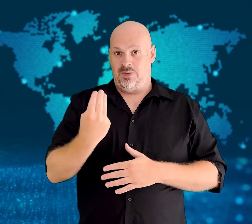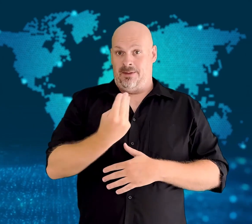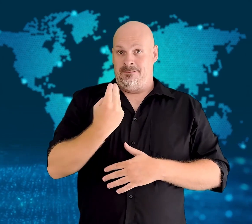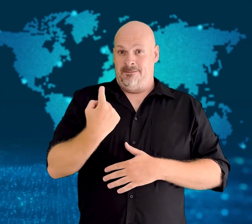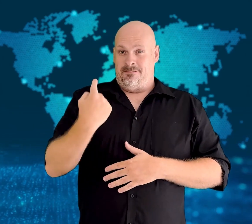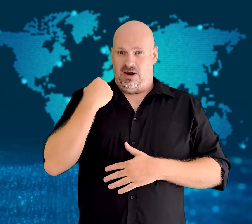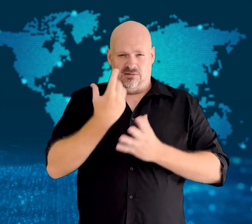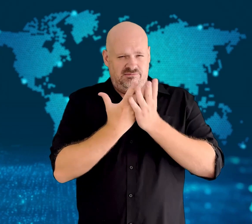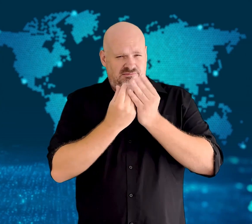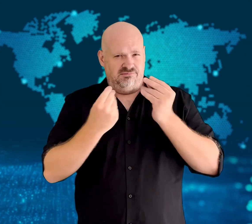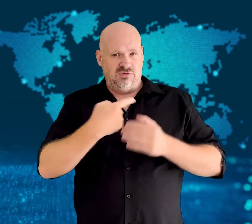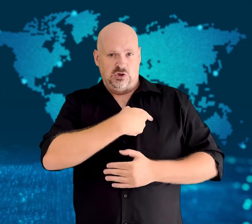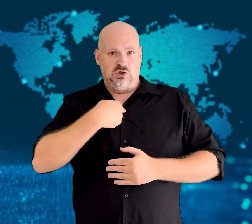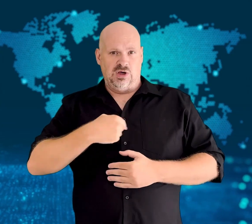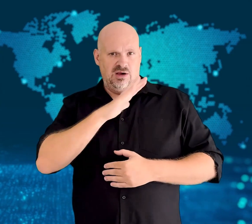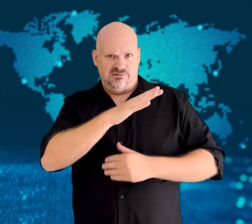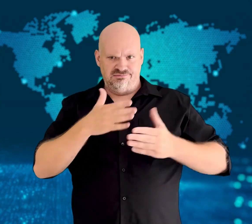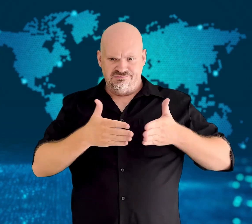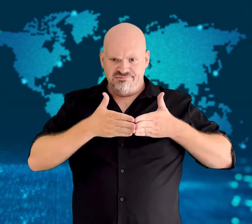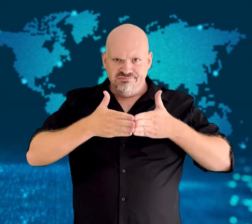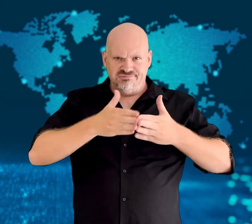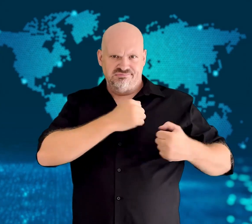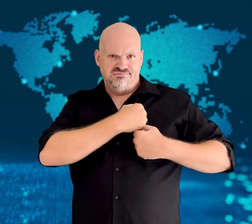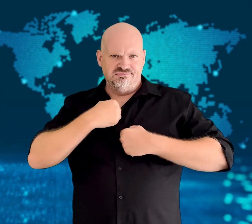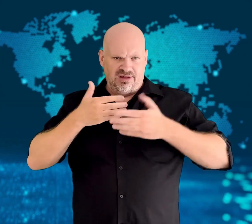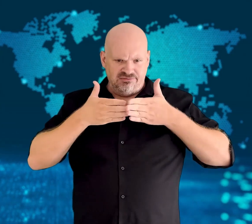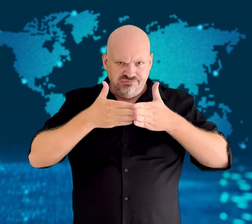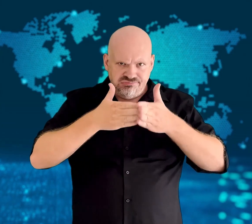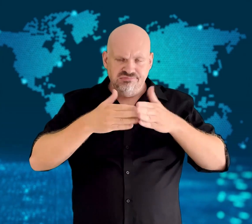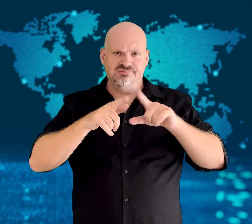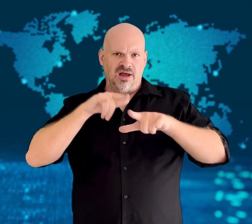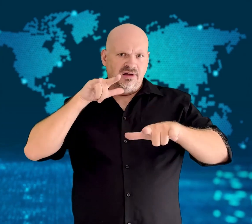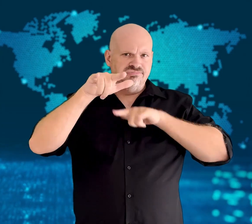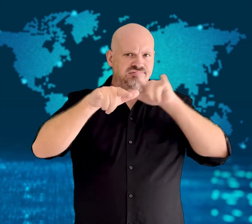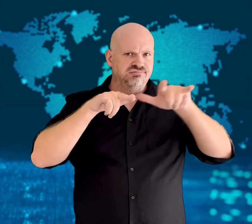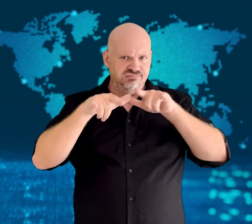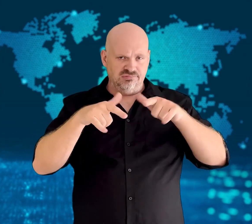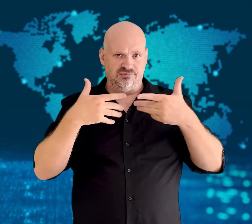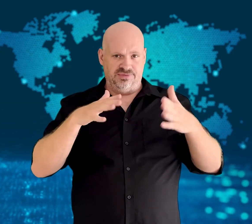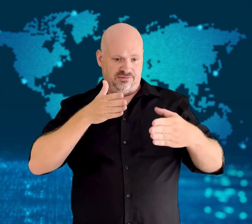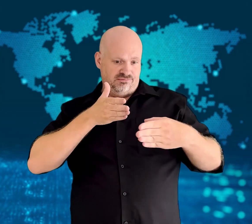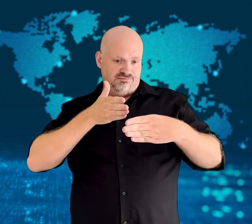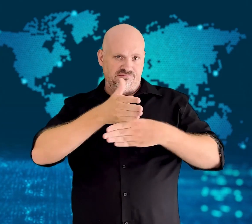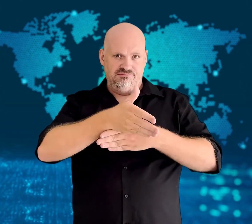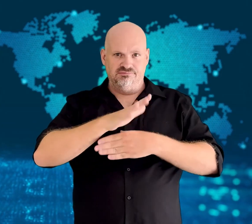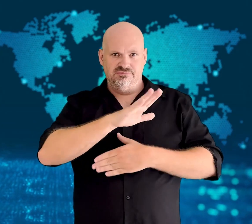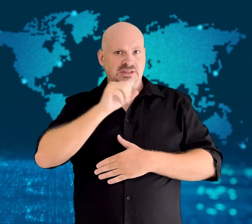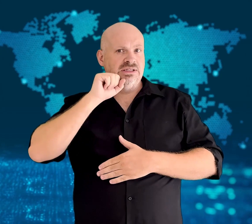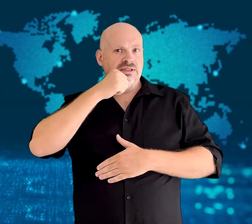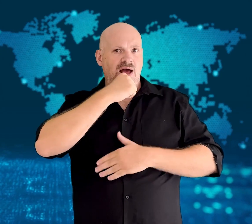the Taiwan Strait and appeared to simulate an attack